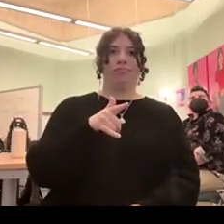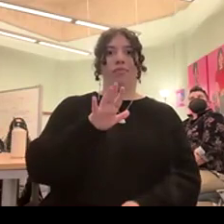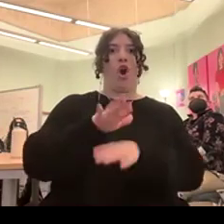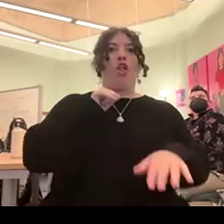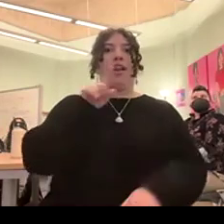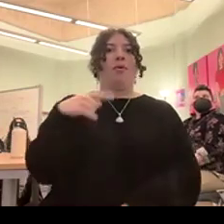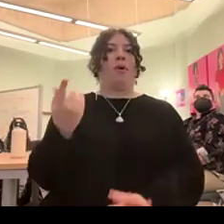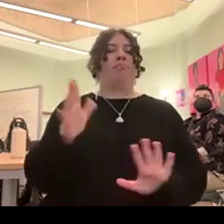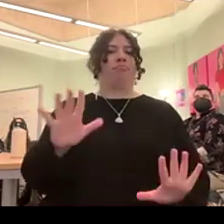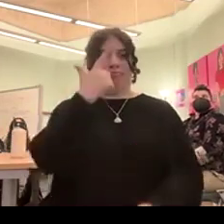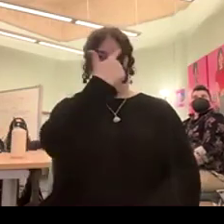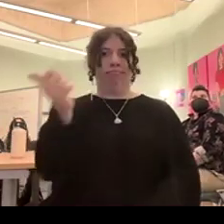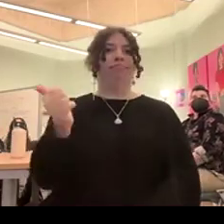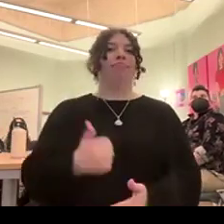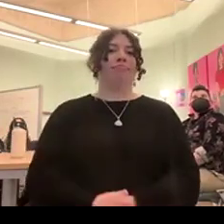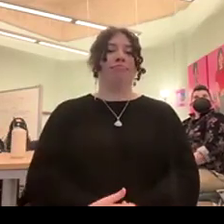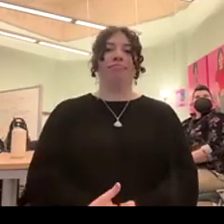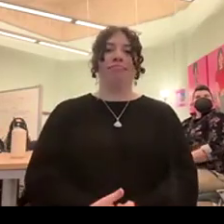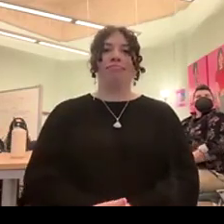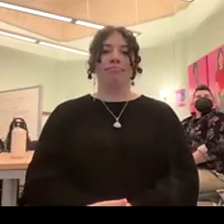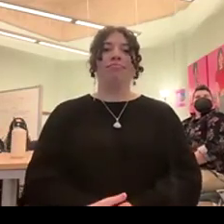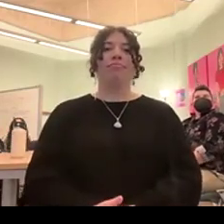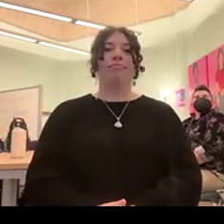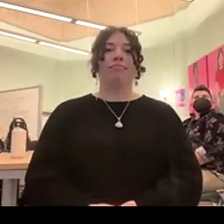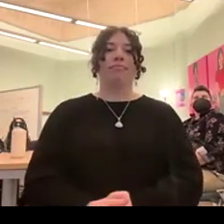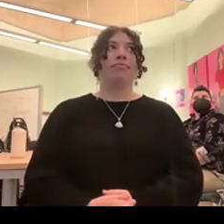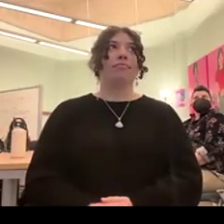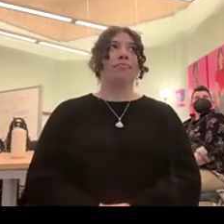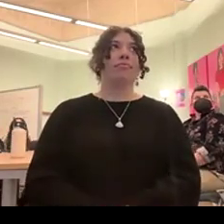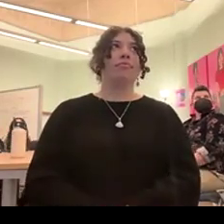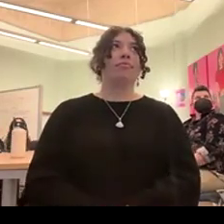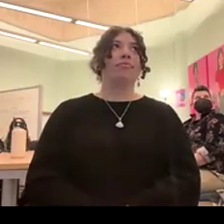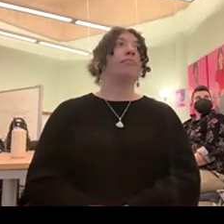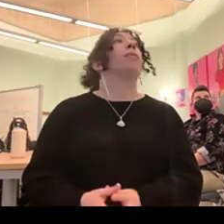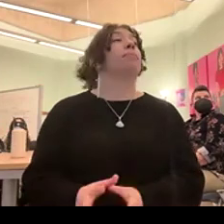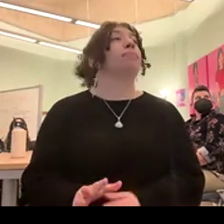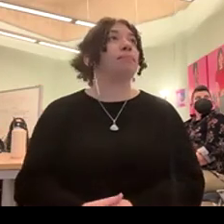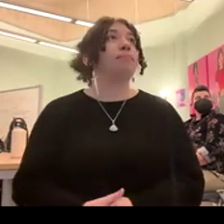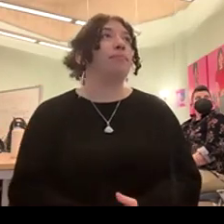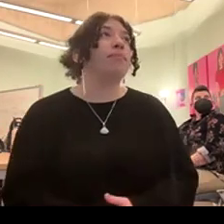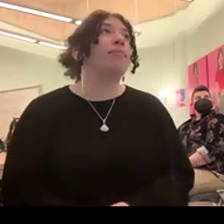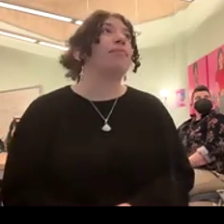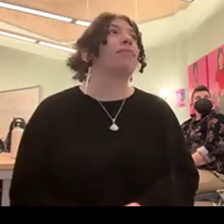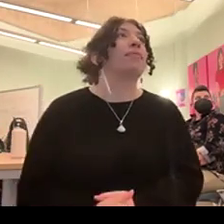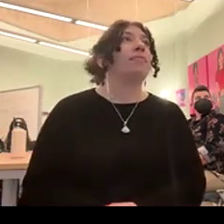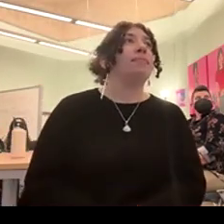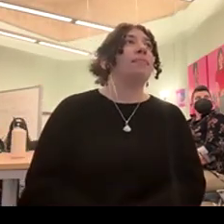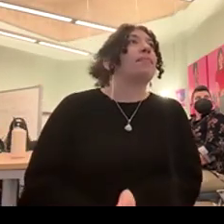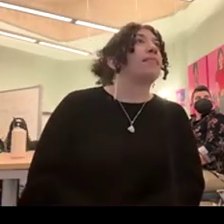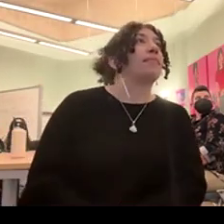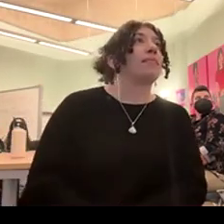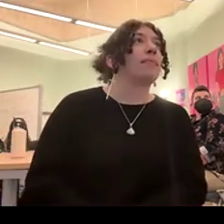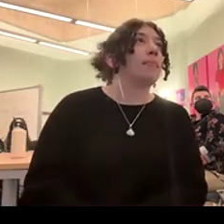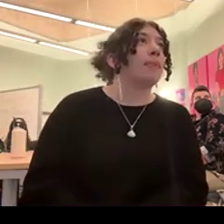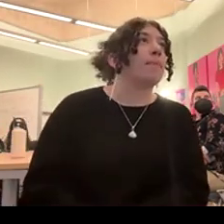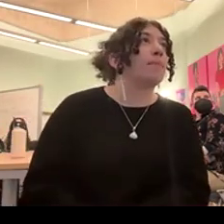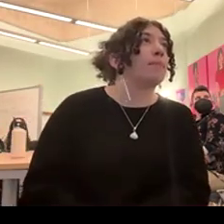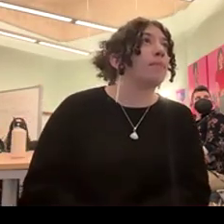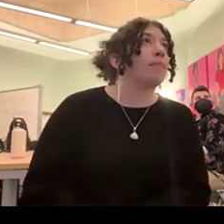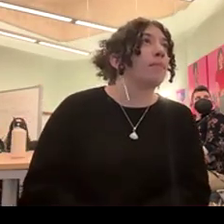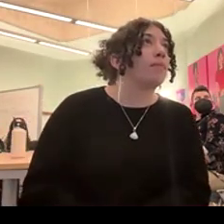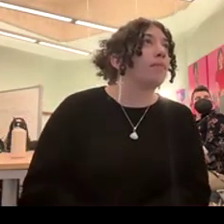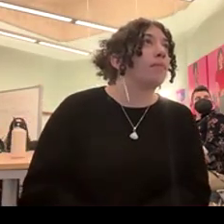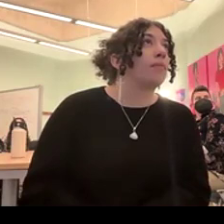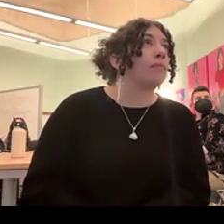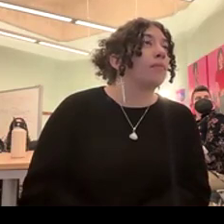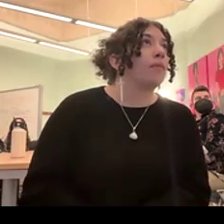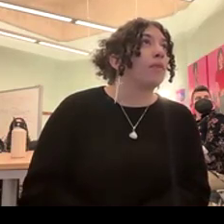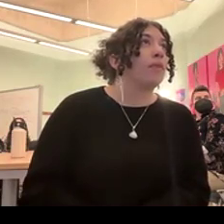[I can start! For those three things it depends on the situation.]